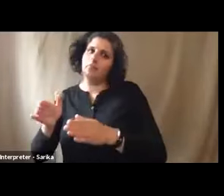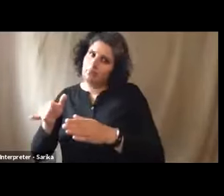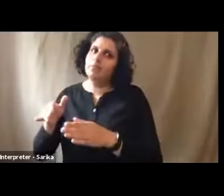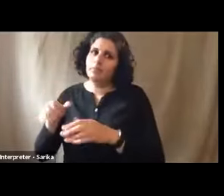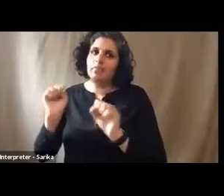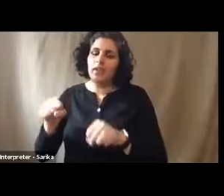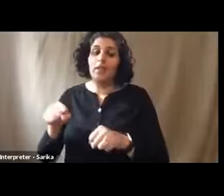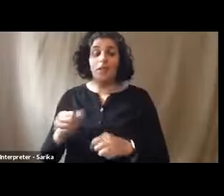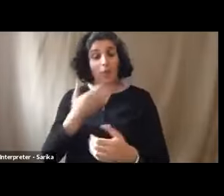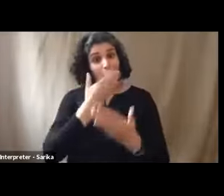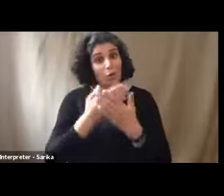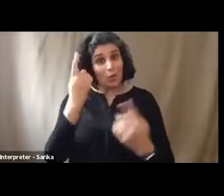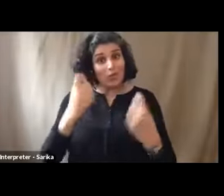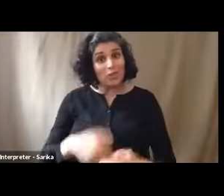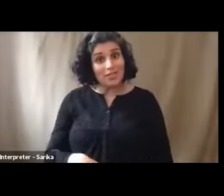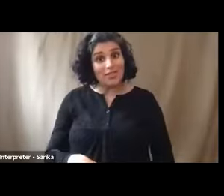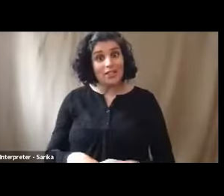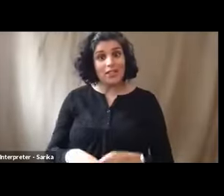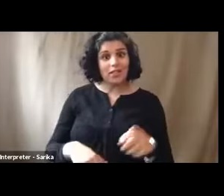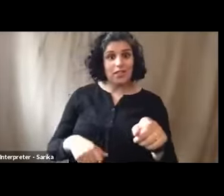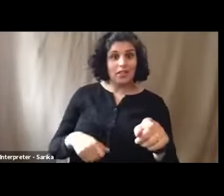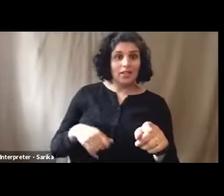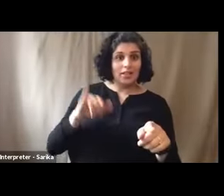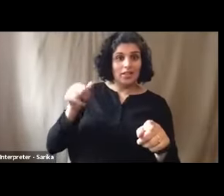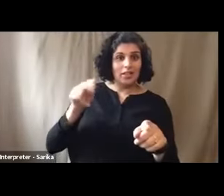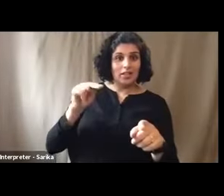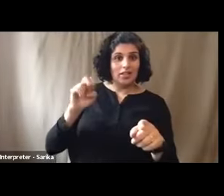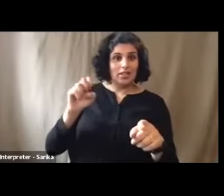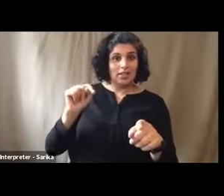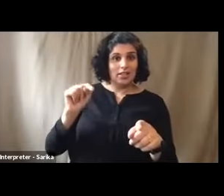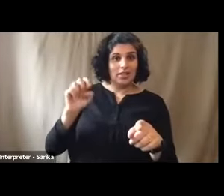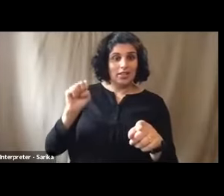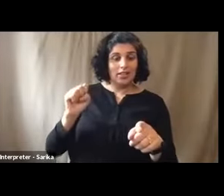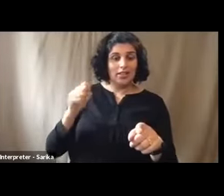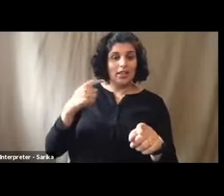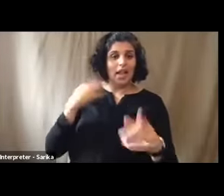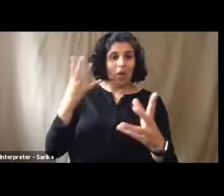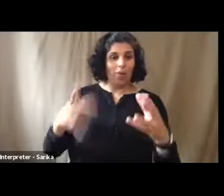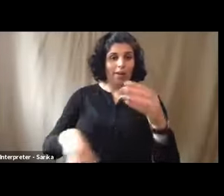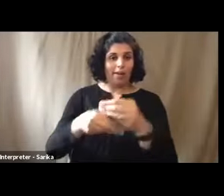I would also like, I read in the